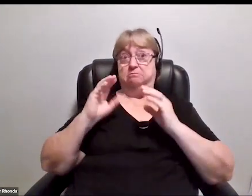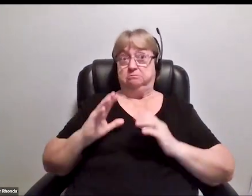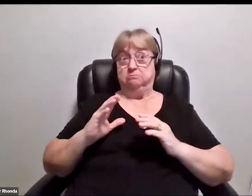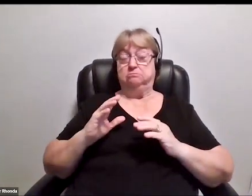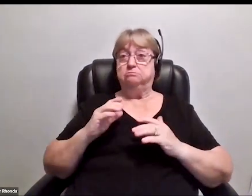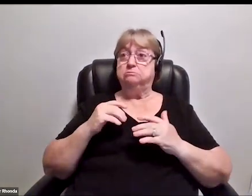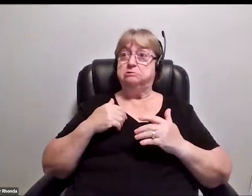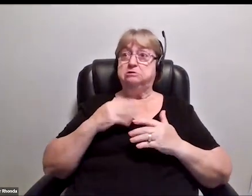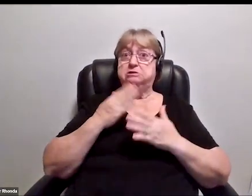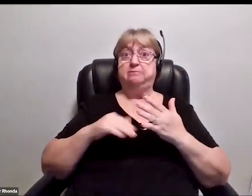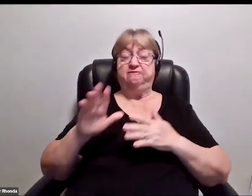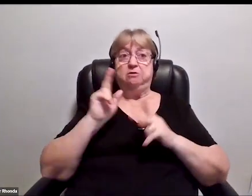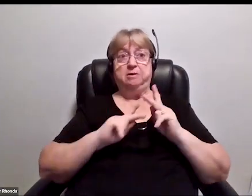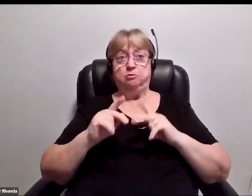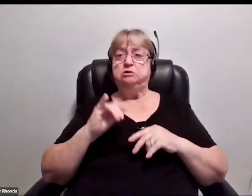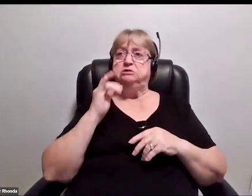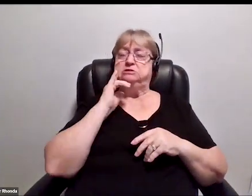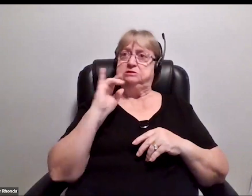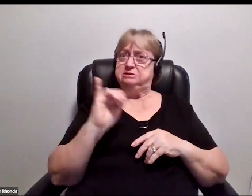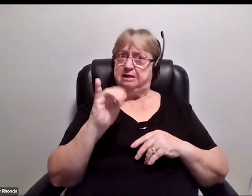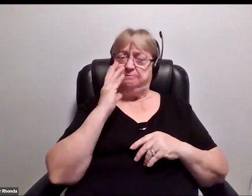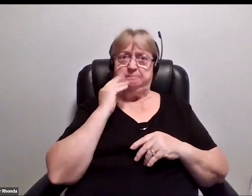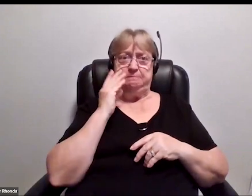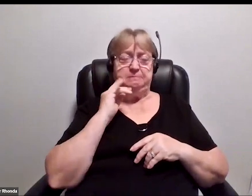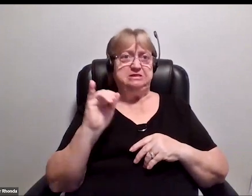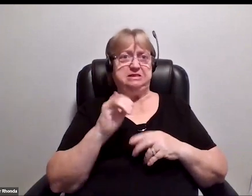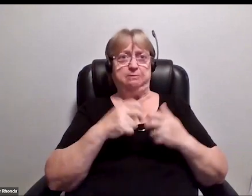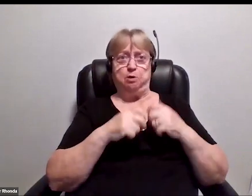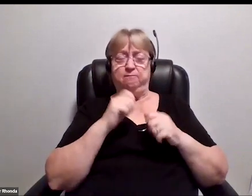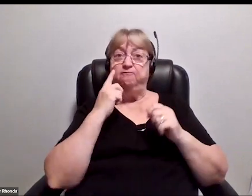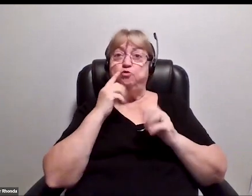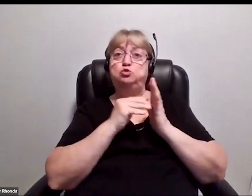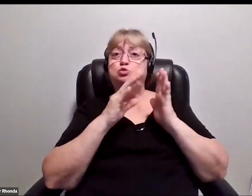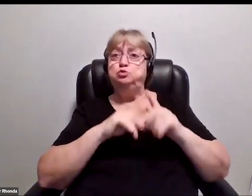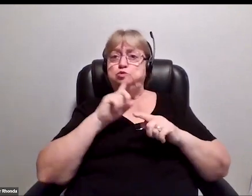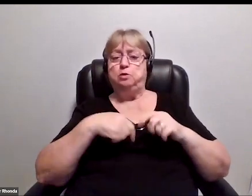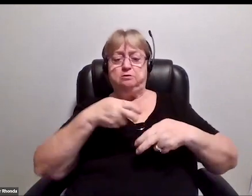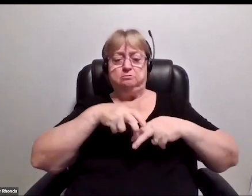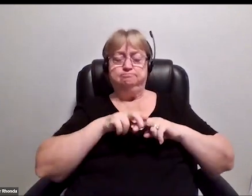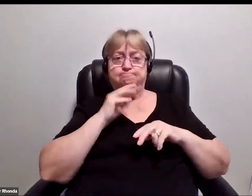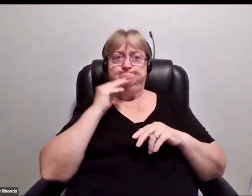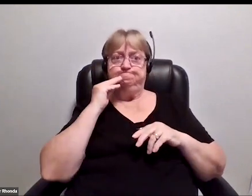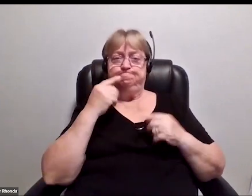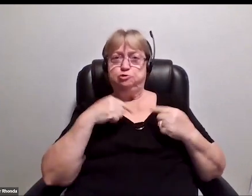to have content, audio content, for their students when they were sitting at home during lockdown.